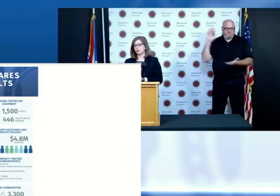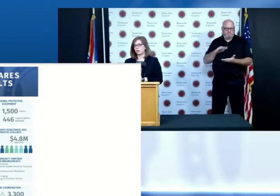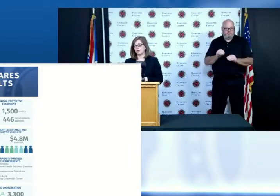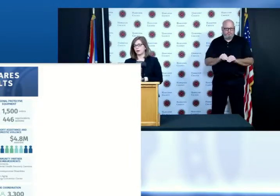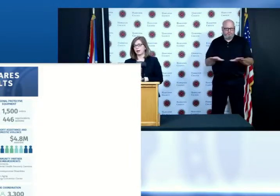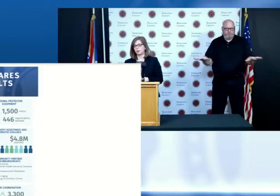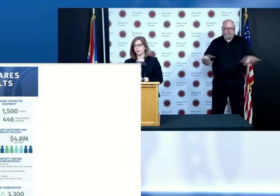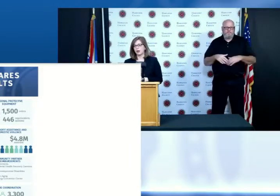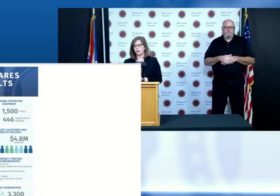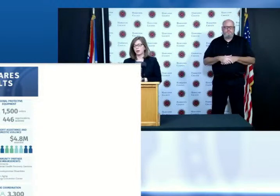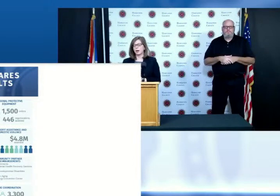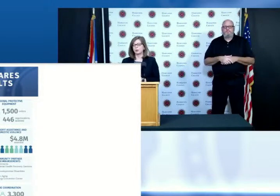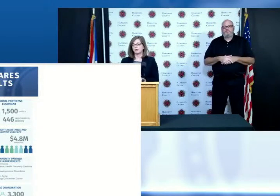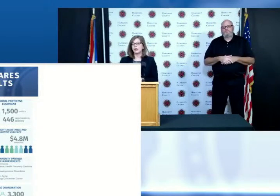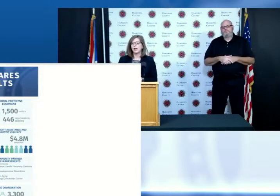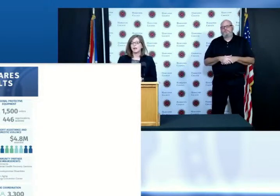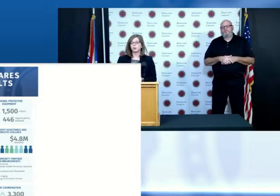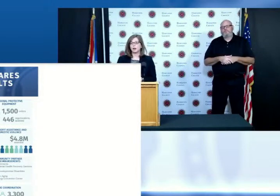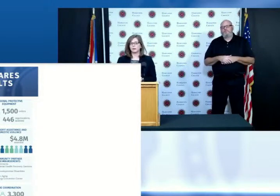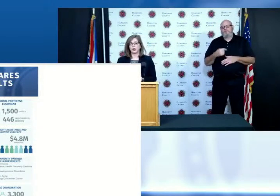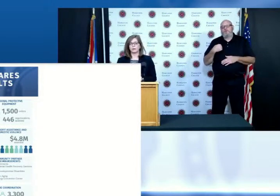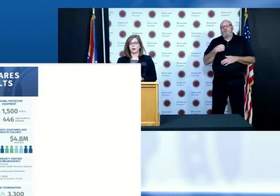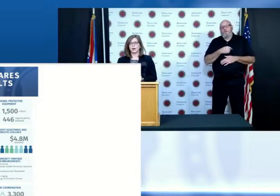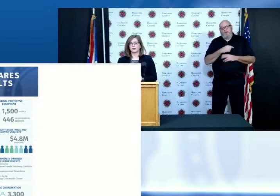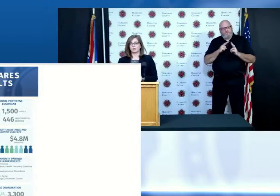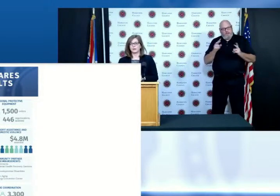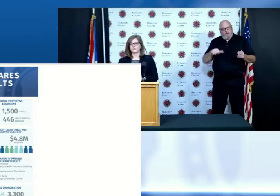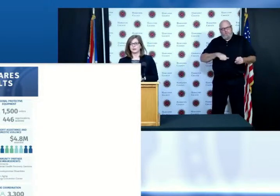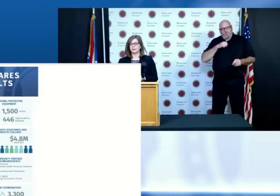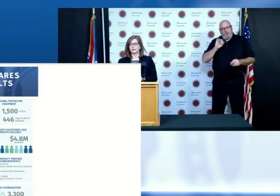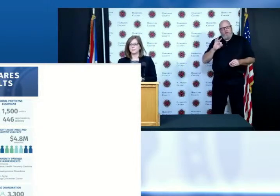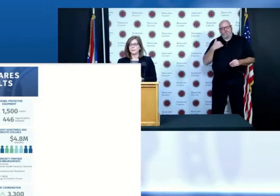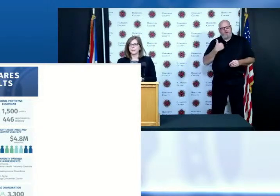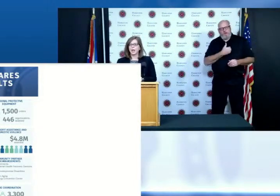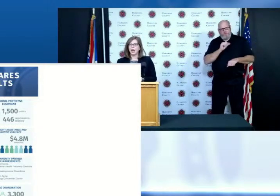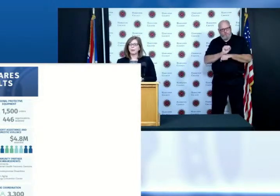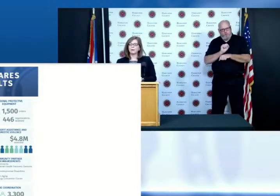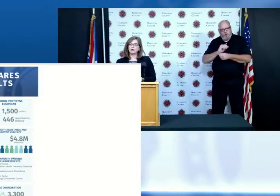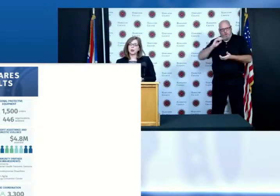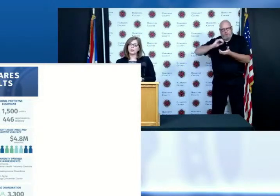that we've had with the health collaborative as well as all of our hospital systems a few other